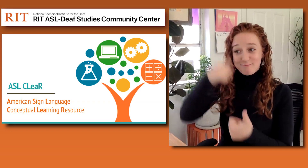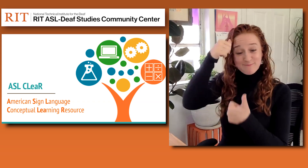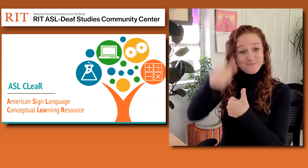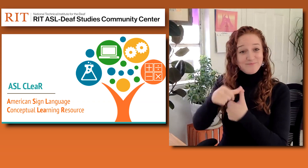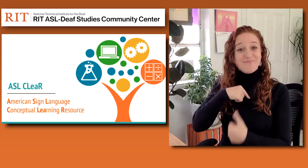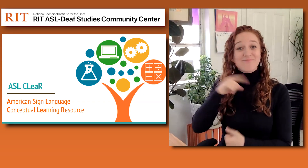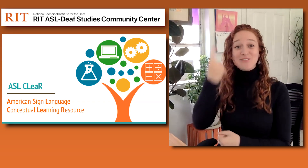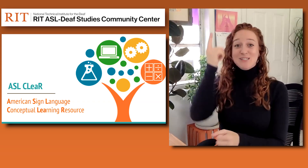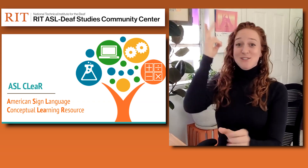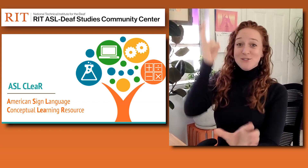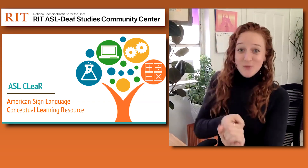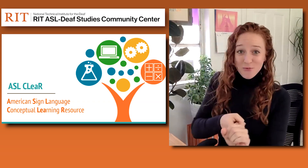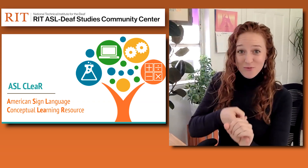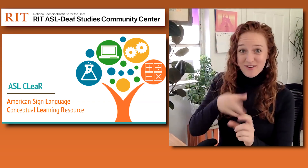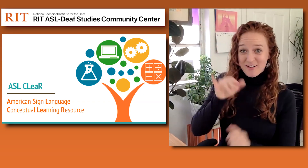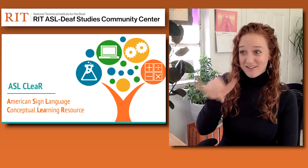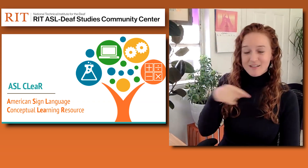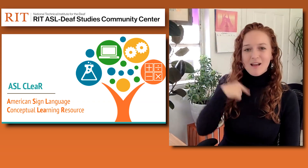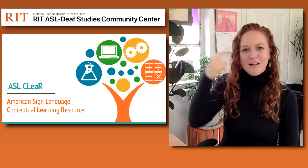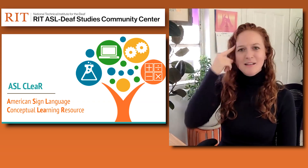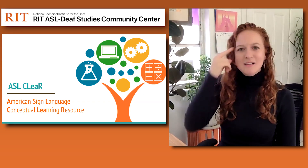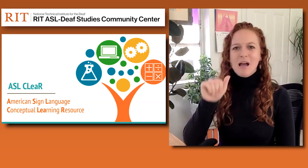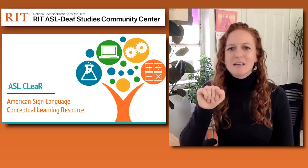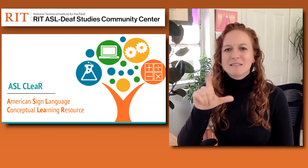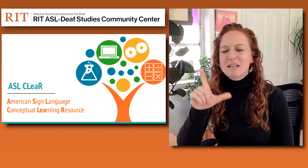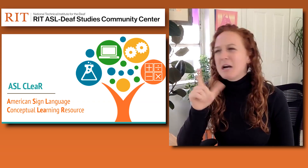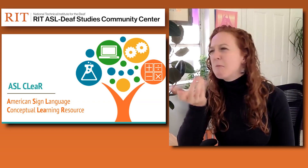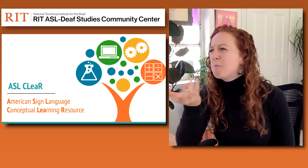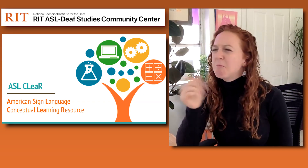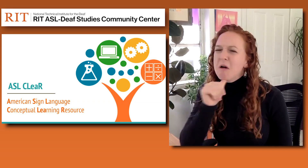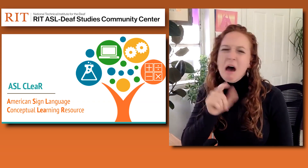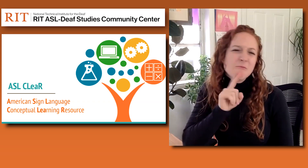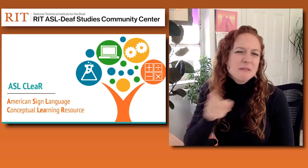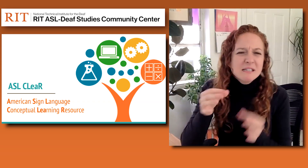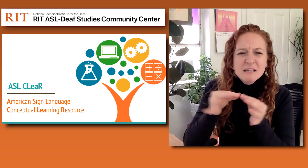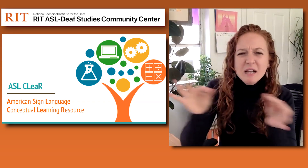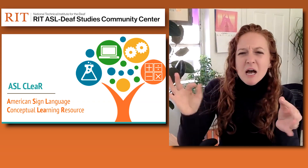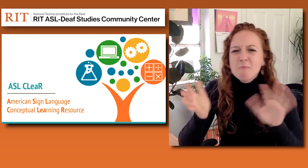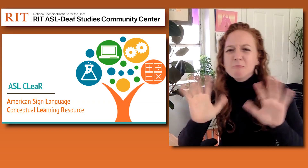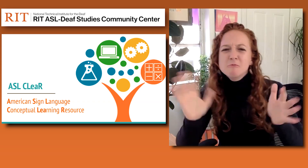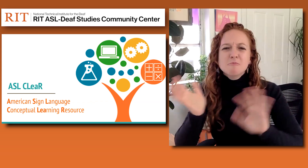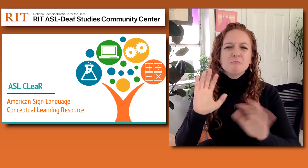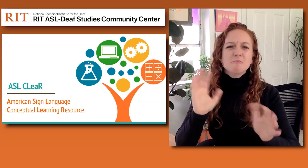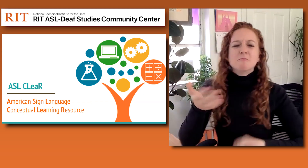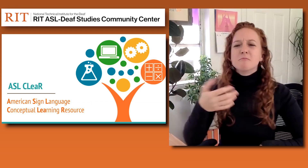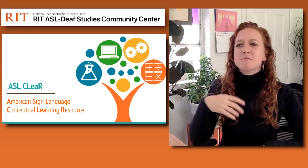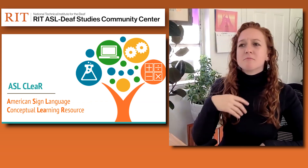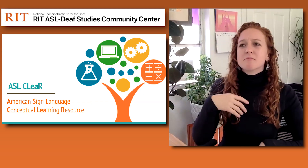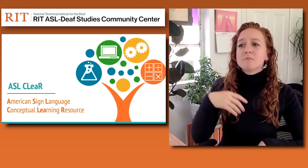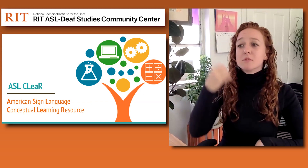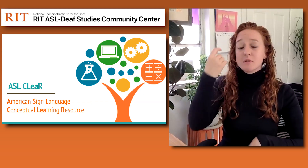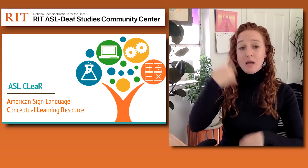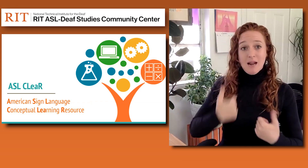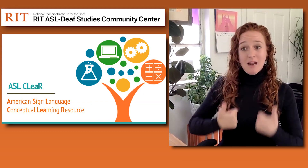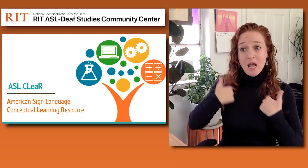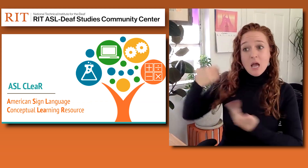and how to express them in ASL. When I first joined the group, I thought, well, ASL is not really a language.